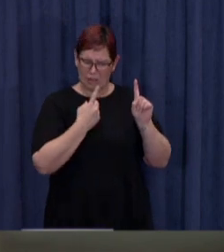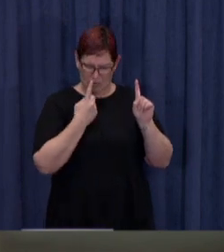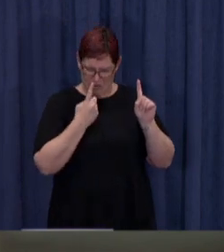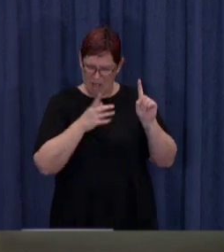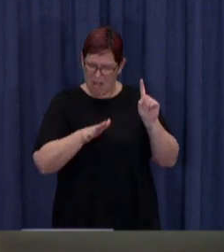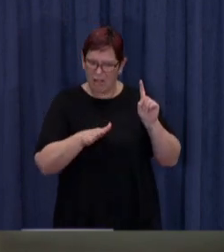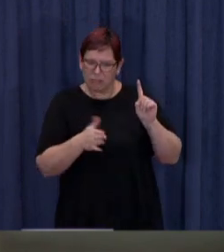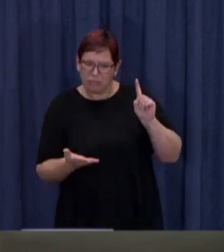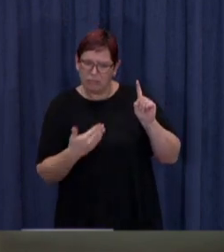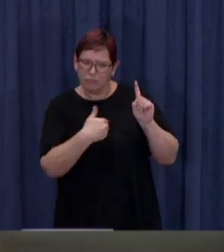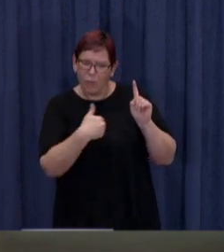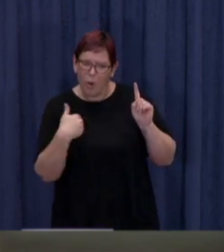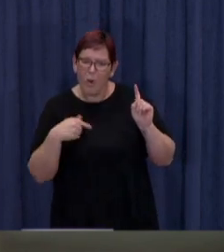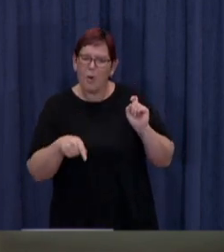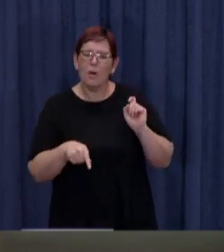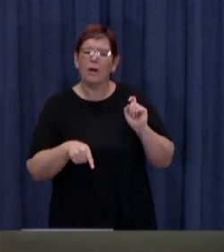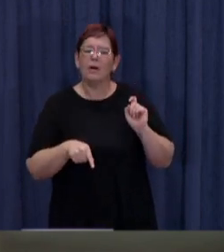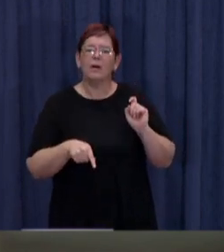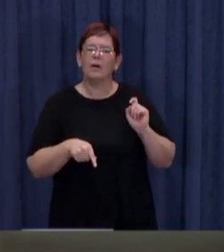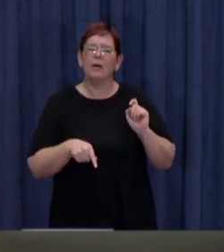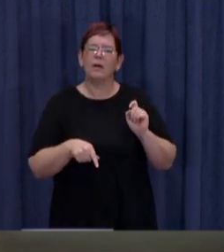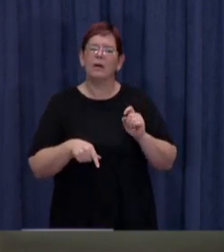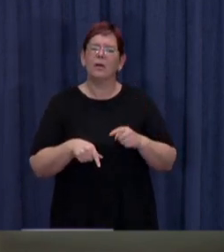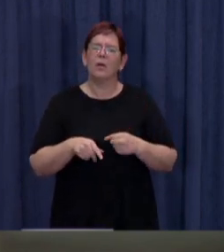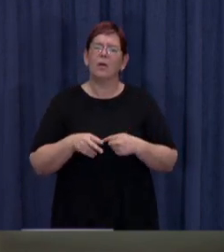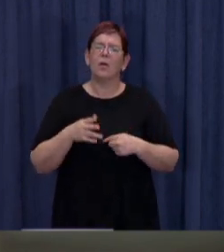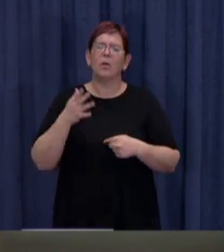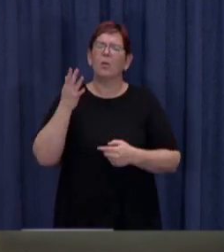dramatic new level now I know there's not a change in the level of